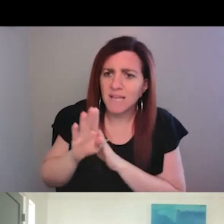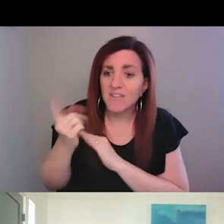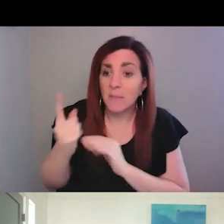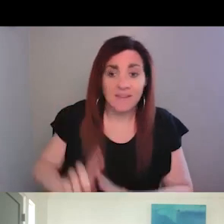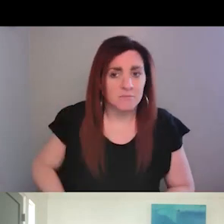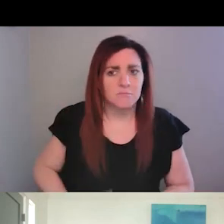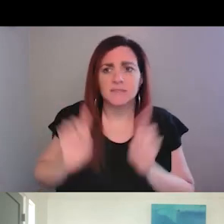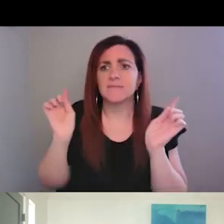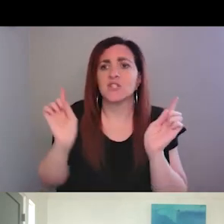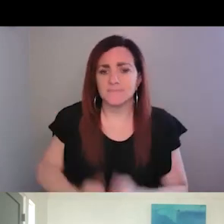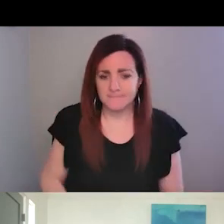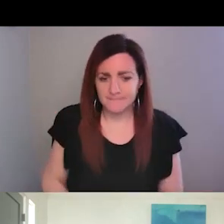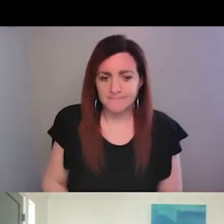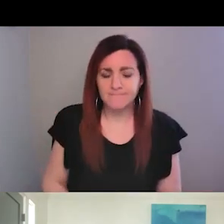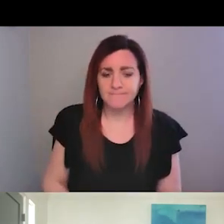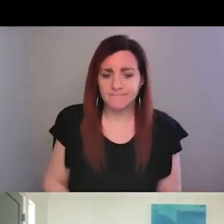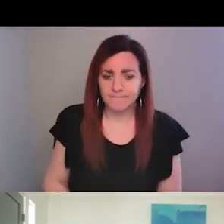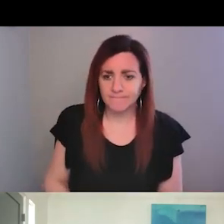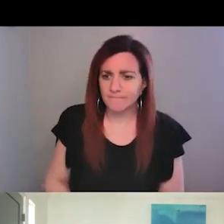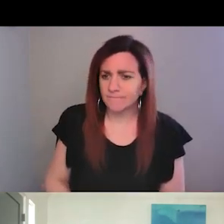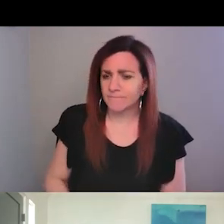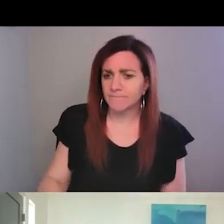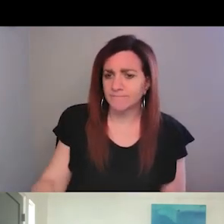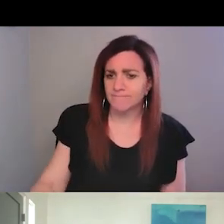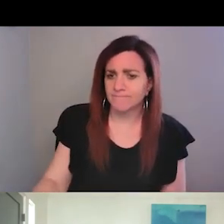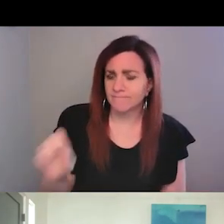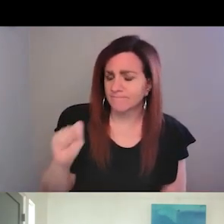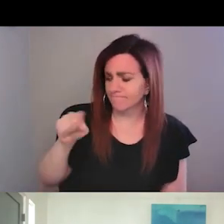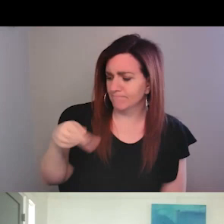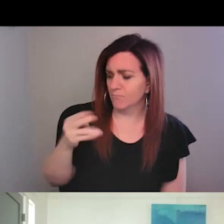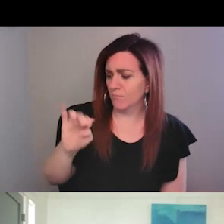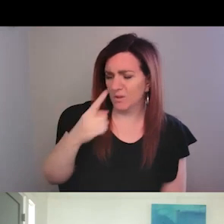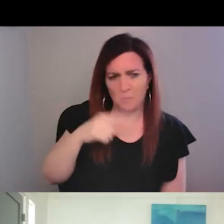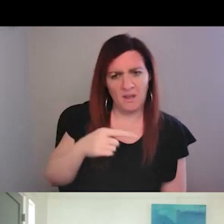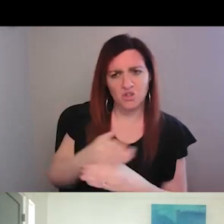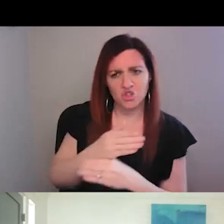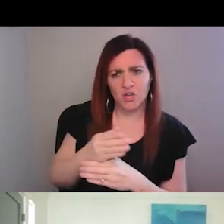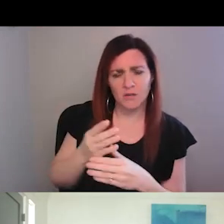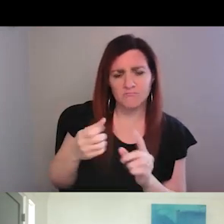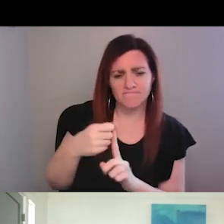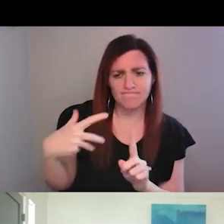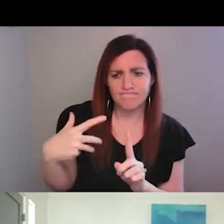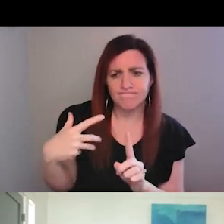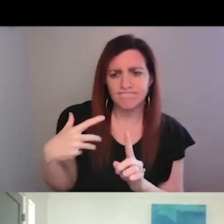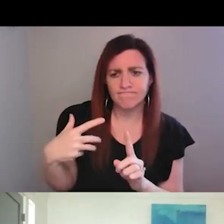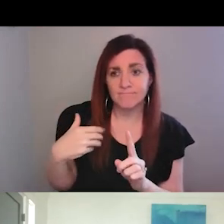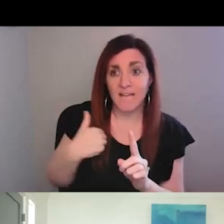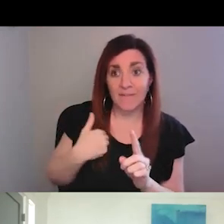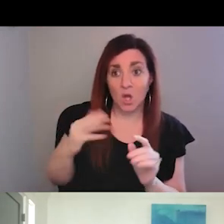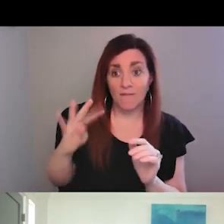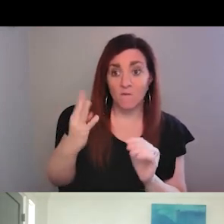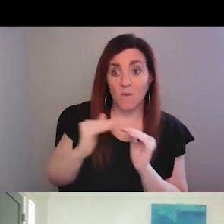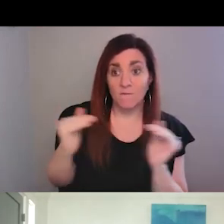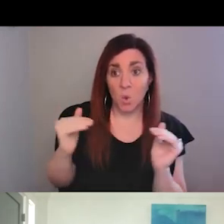HAVING IT ON THE FOURTH FLOOR OF THE HOSPITAL, WHO DOES THAT